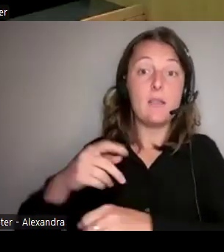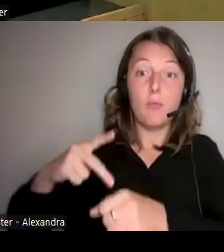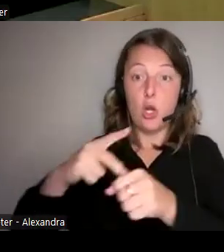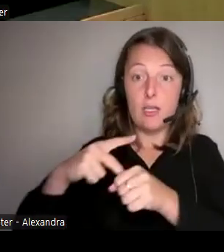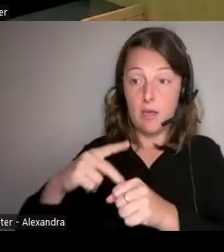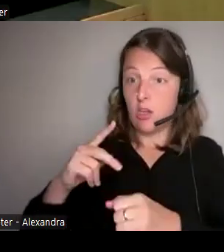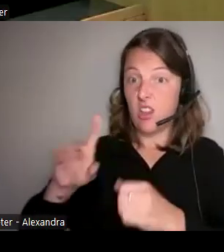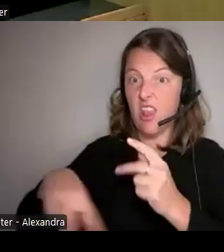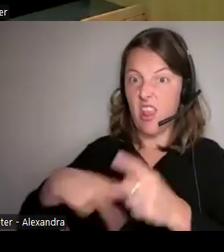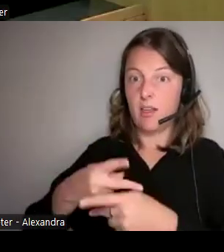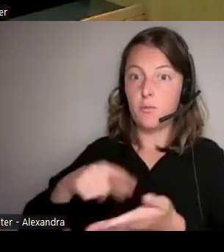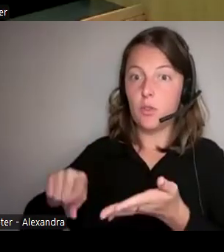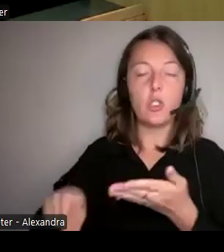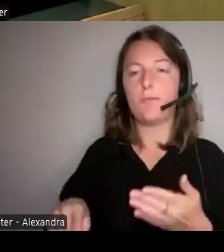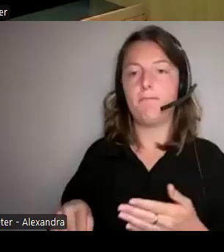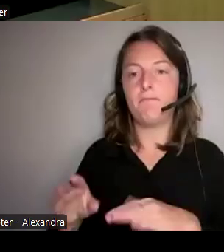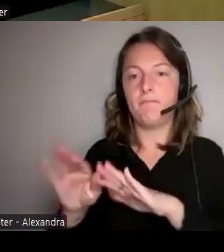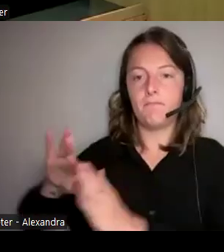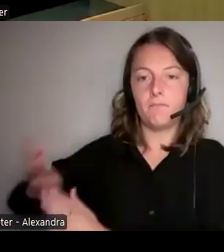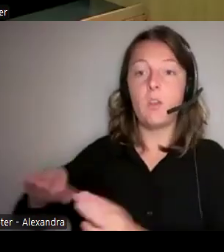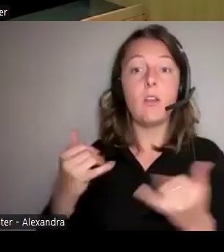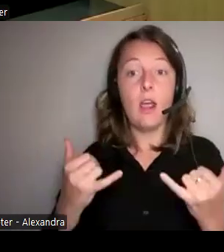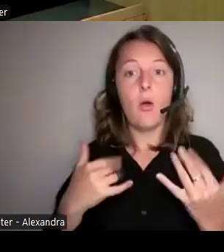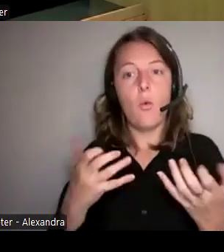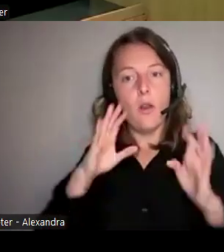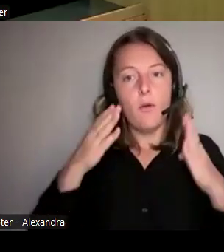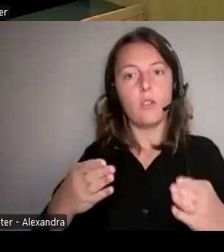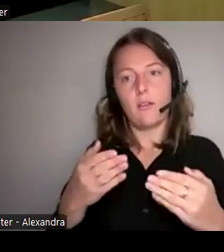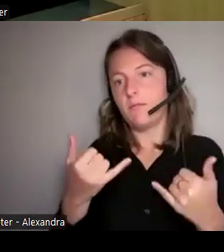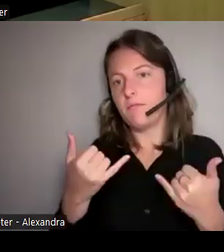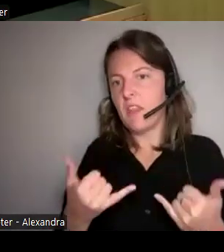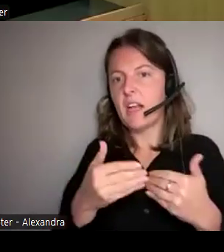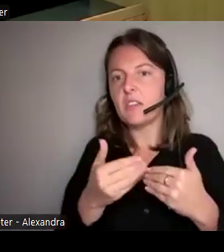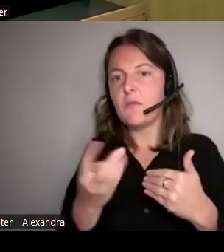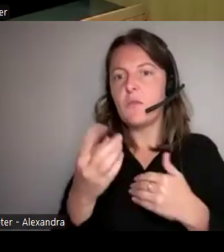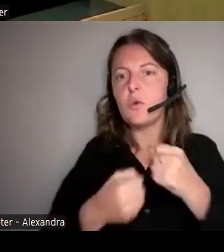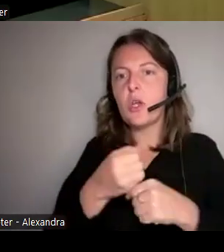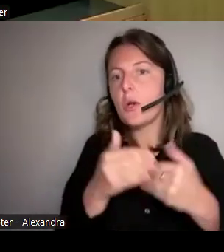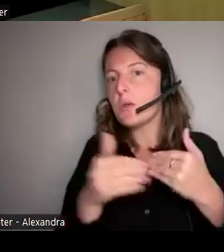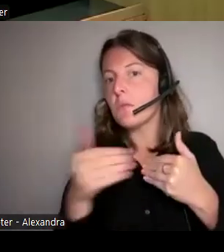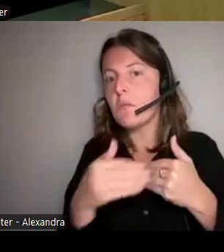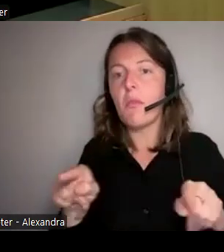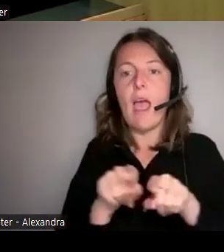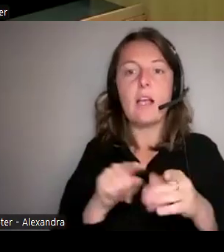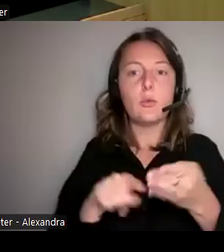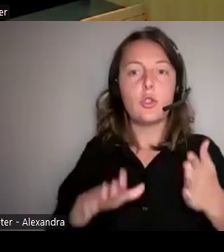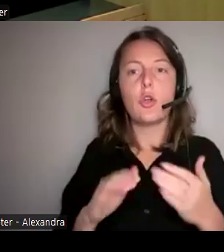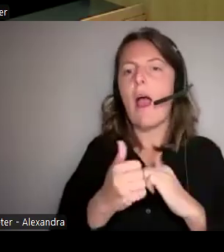wanted to focus on how to survive the next couple of years as a researcher. So, my talk will focus